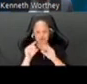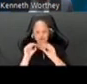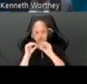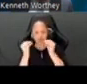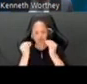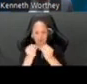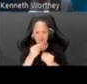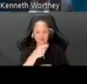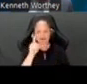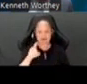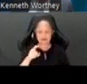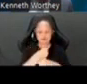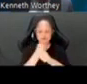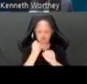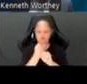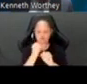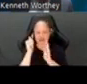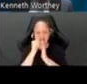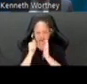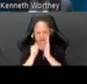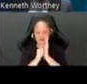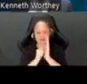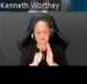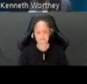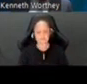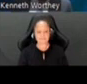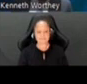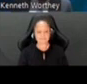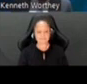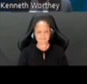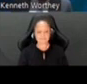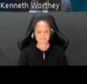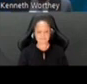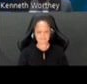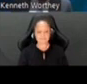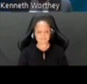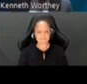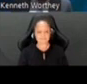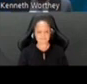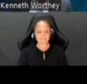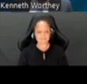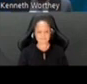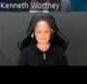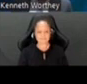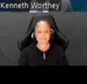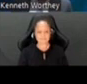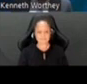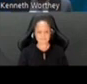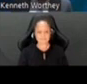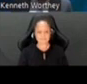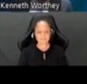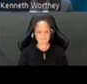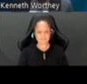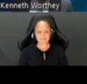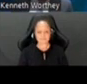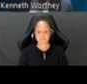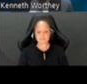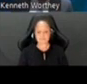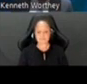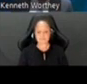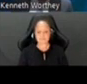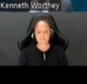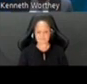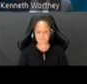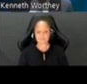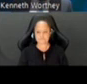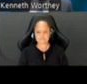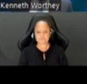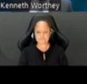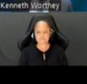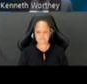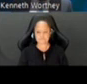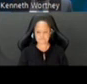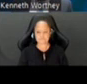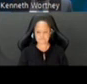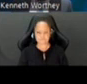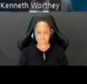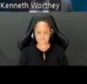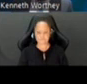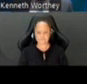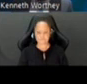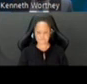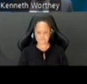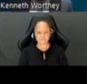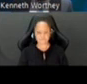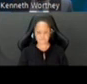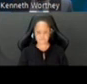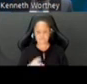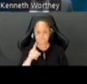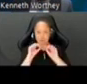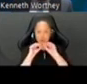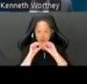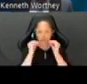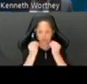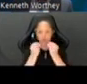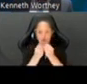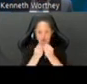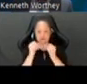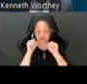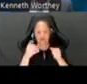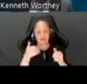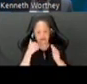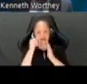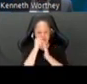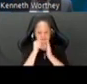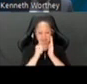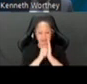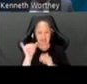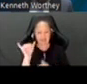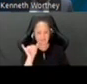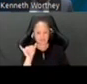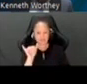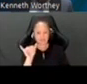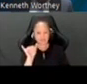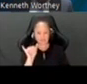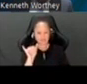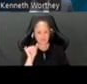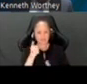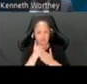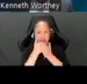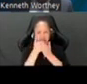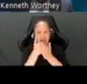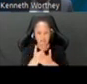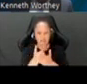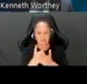they will need to create an account. Organization can have accounts as well. They can help you